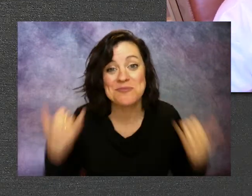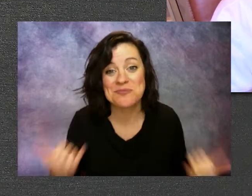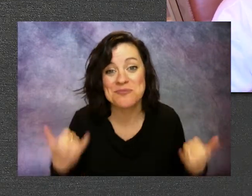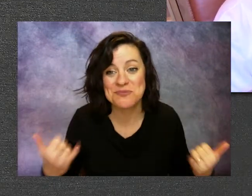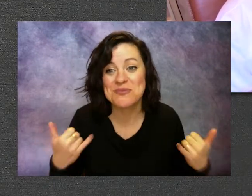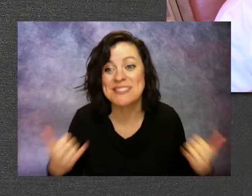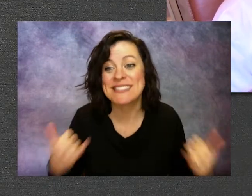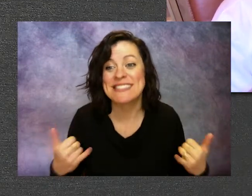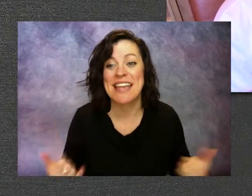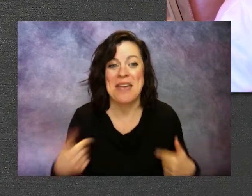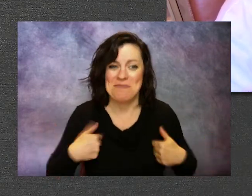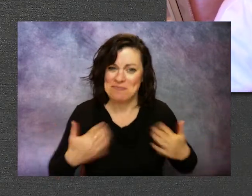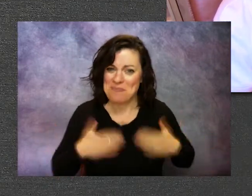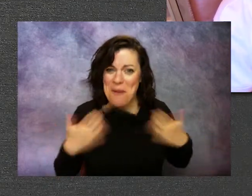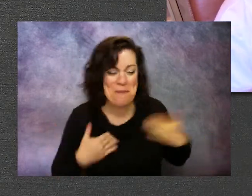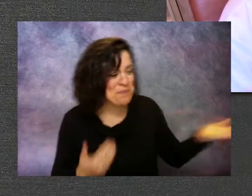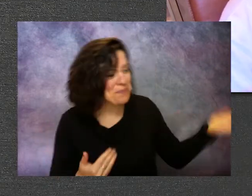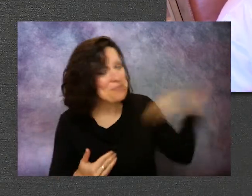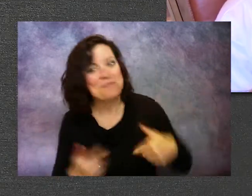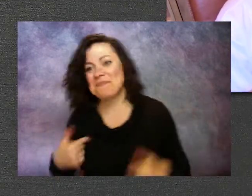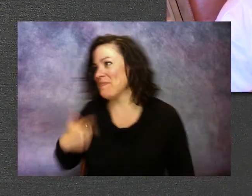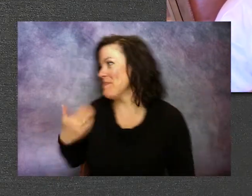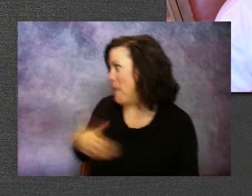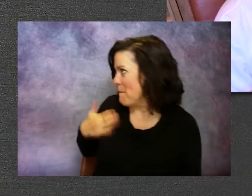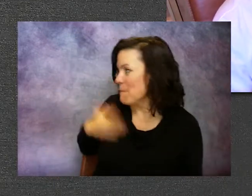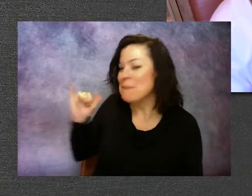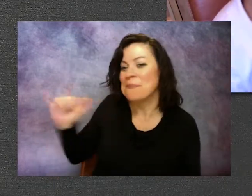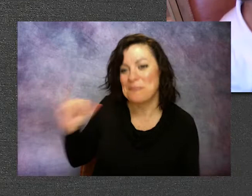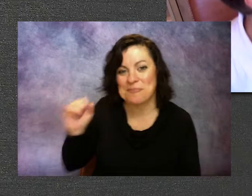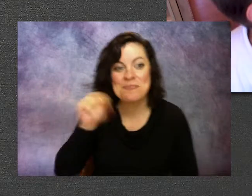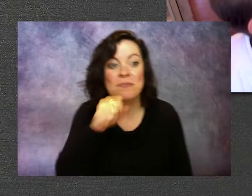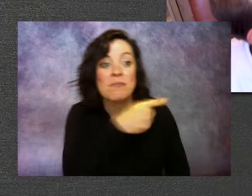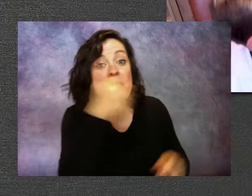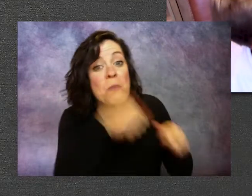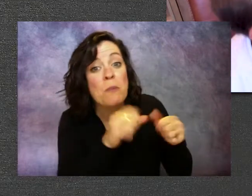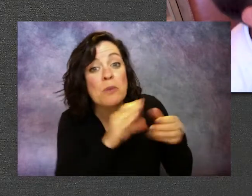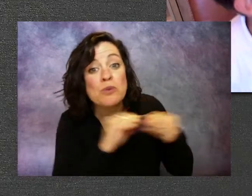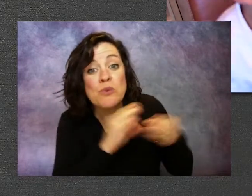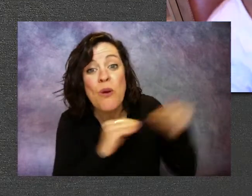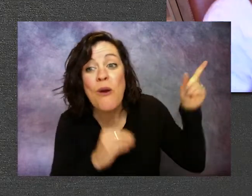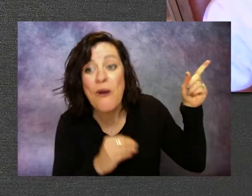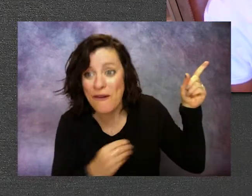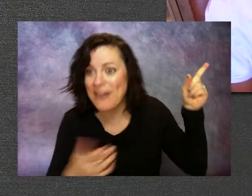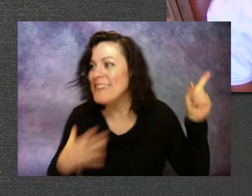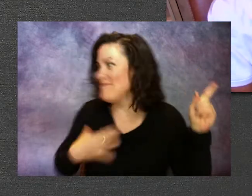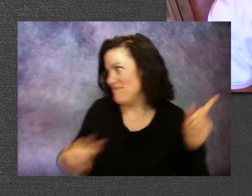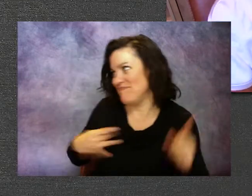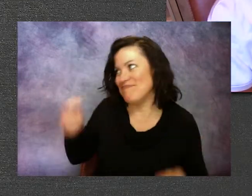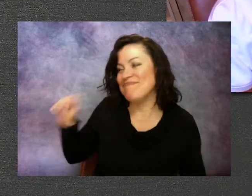Me too. So, do you remember this story from library? I do, I really liked it. Yeah, me too.